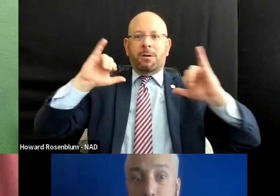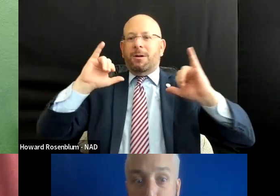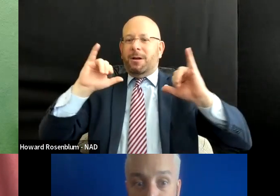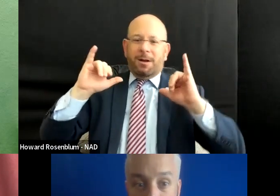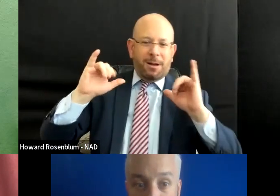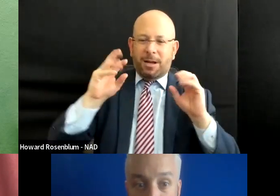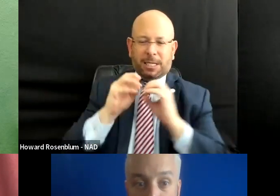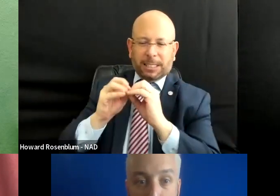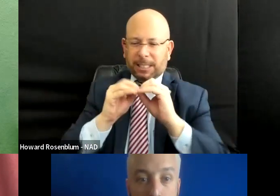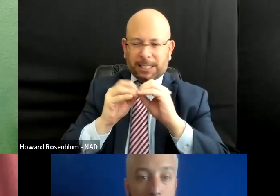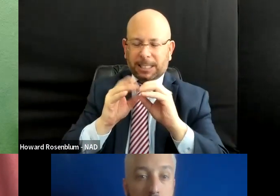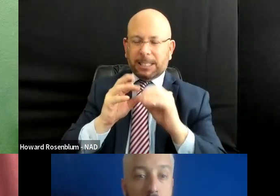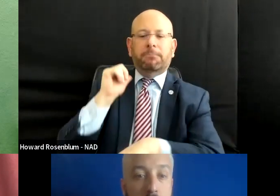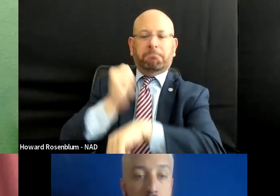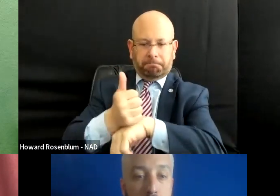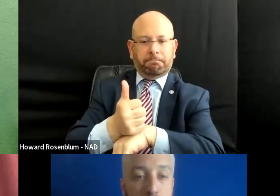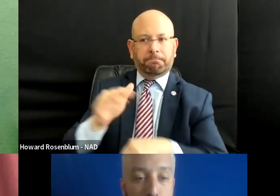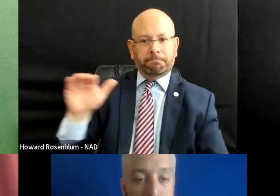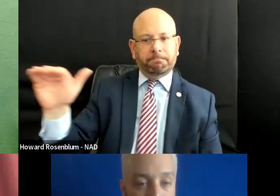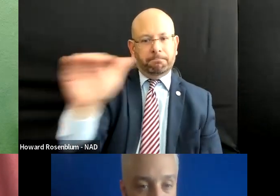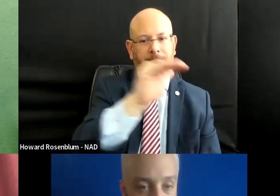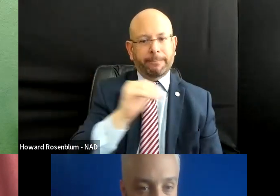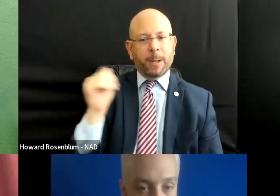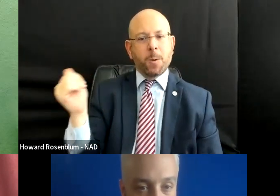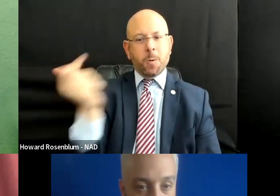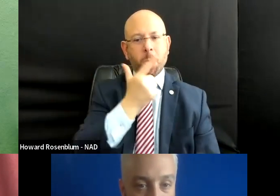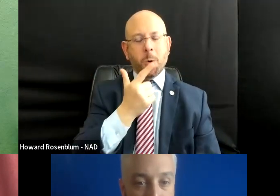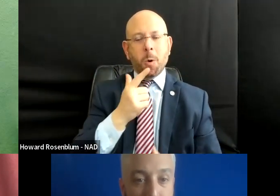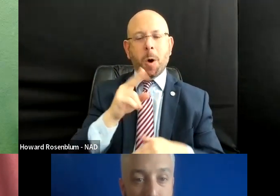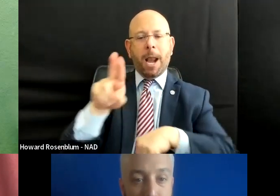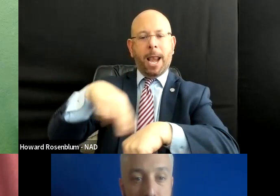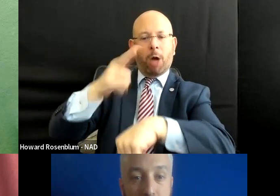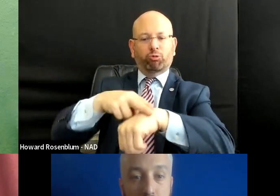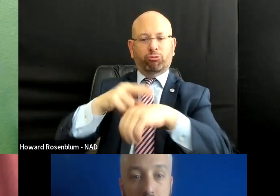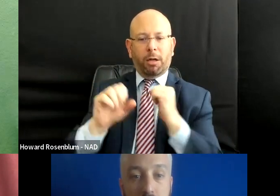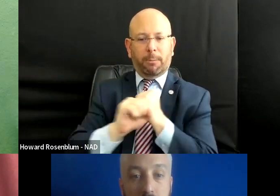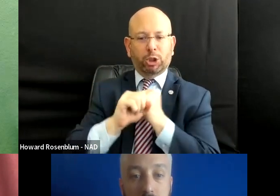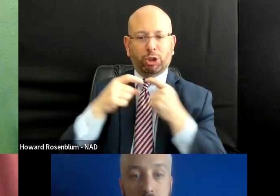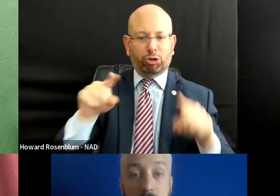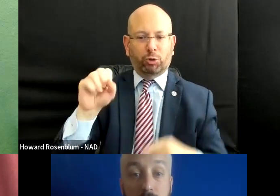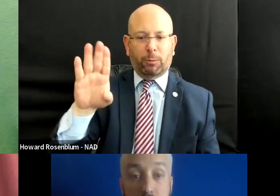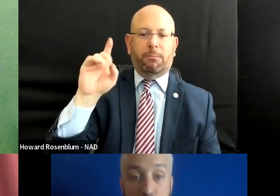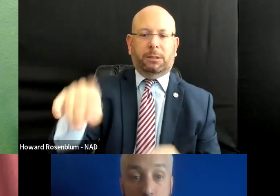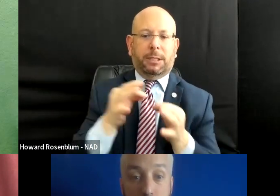one commercial spot during the Super Bowl time with no captions. It